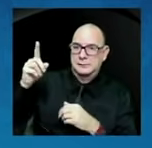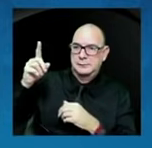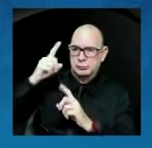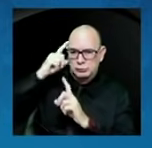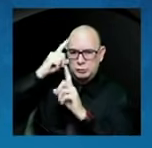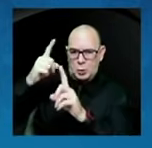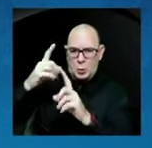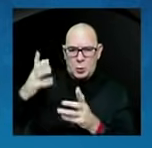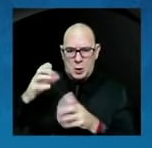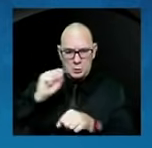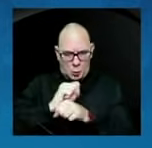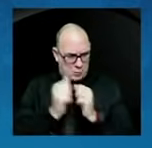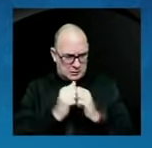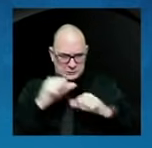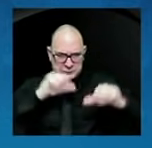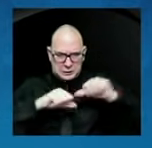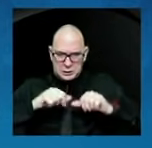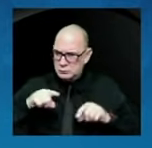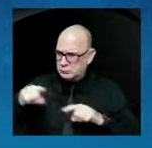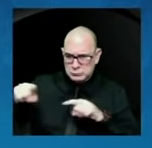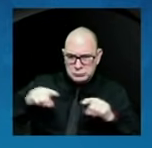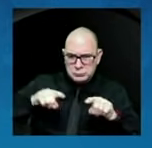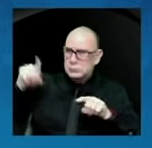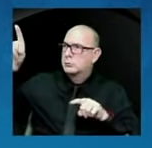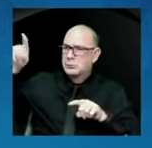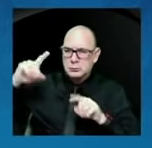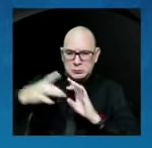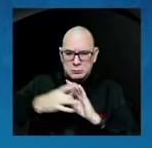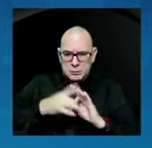THERE WERE WORKING WITH SEE YOU INTERESTS TOUND HERB ANDS THE